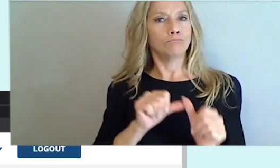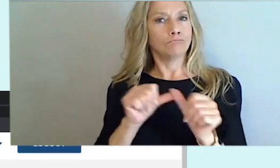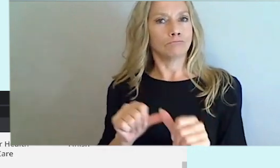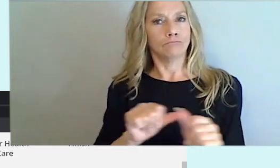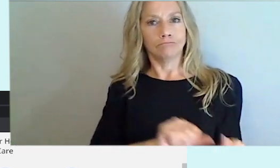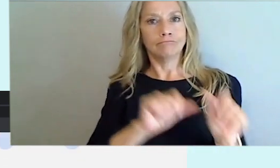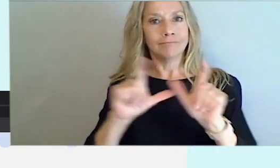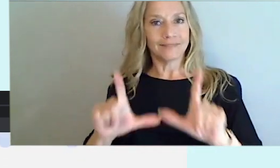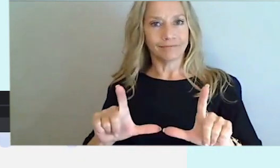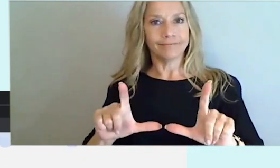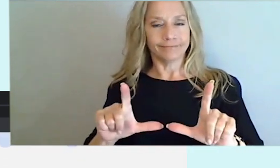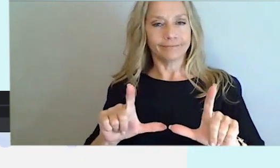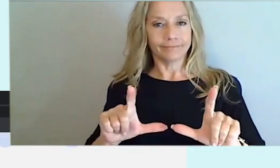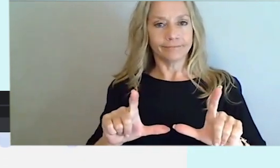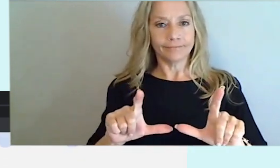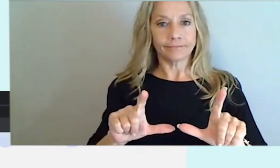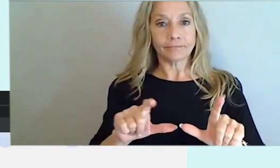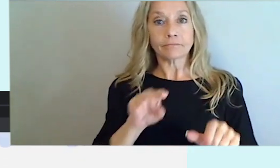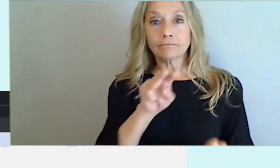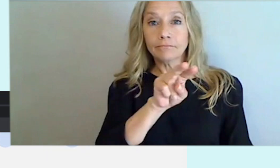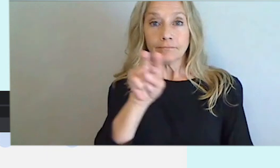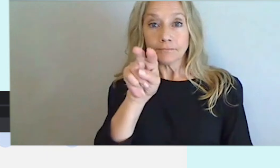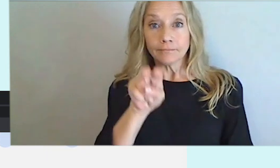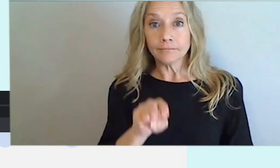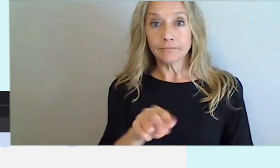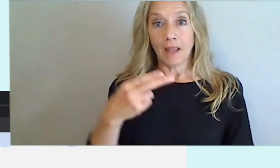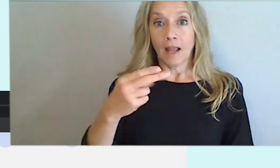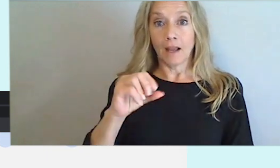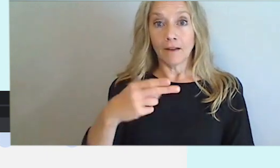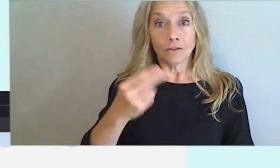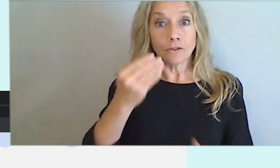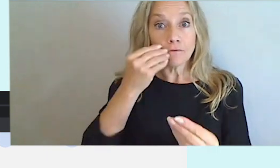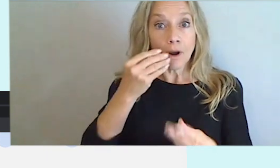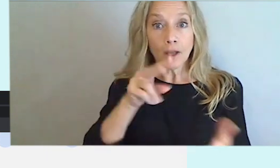After reviewing the head of household information, you'll returned the summary page.